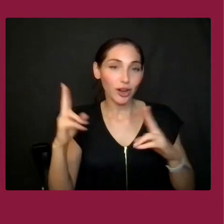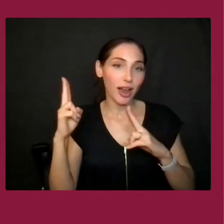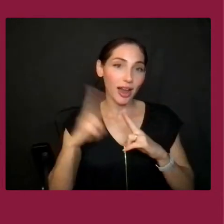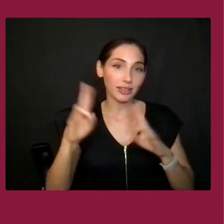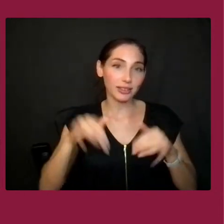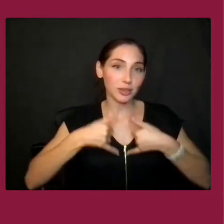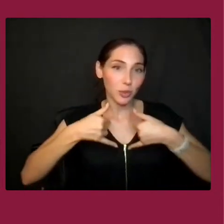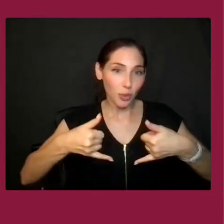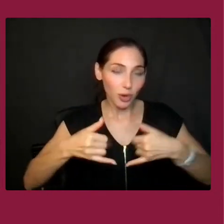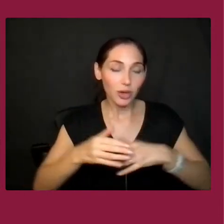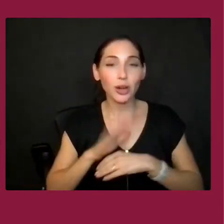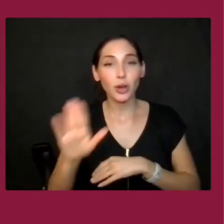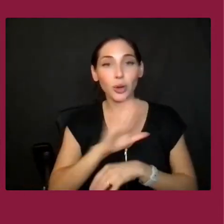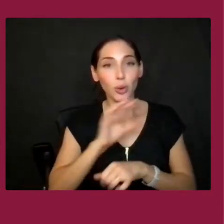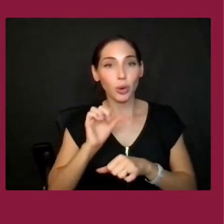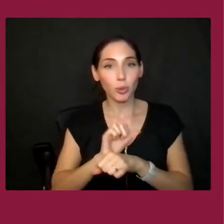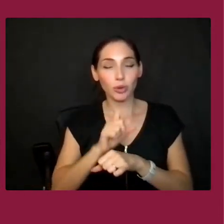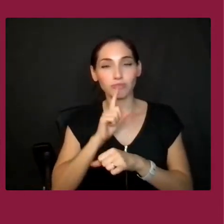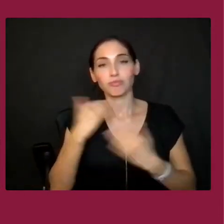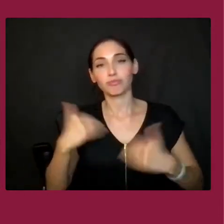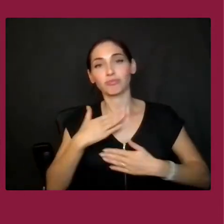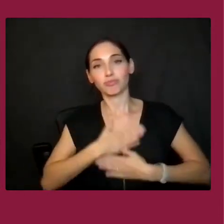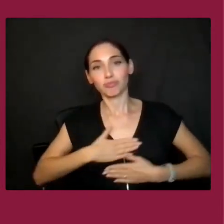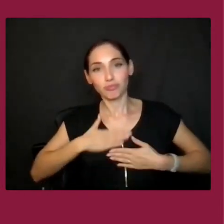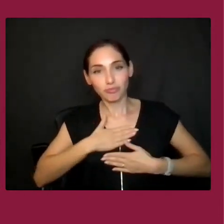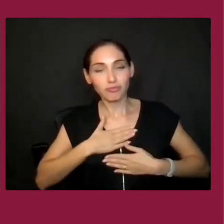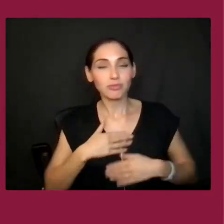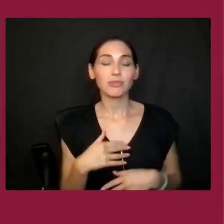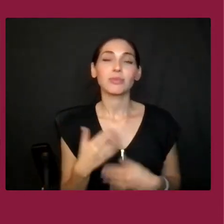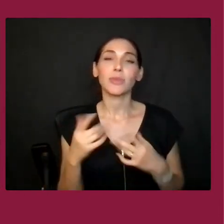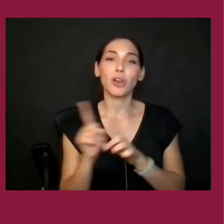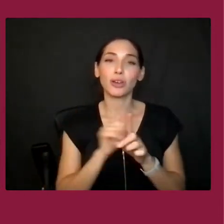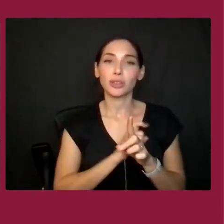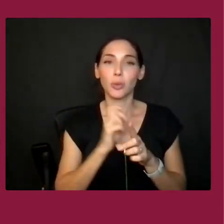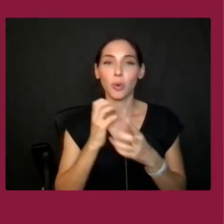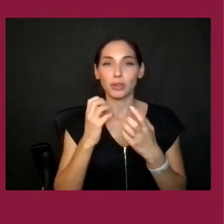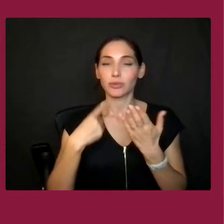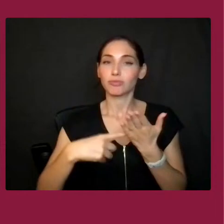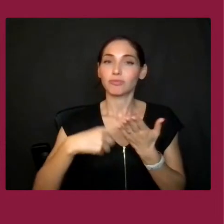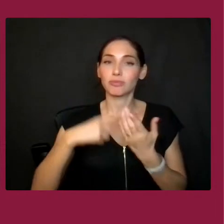Your work is much appreciated. And I'd also like to touch on one of the presentations.